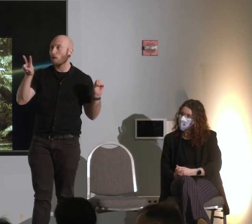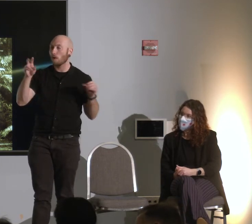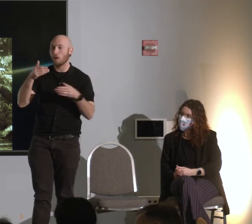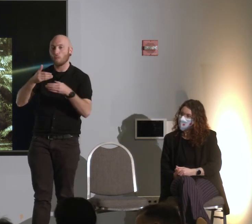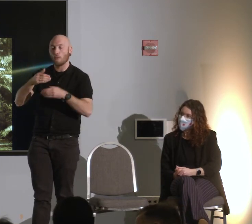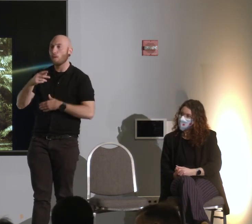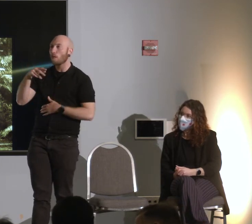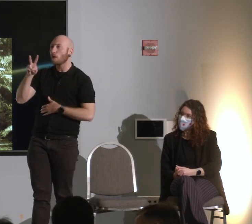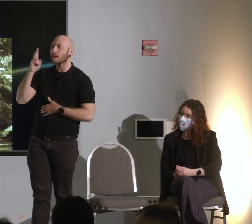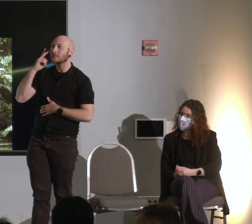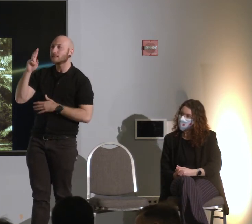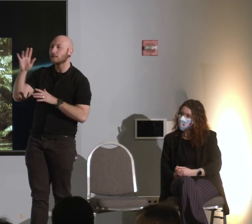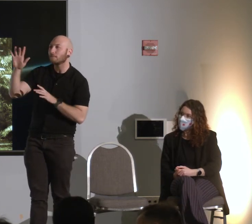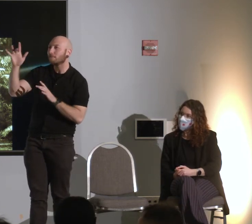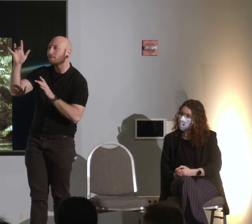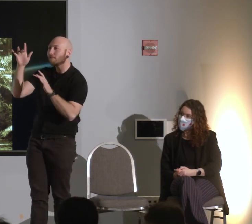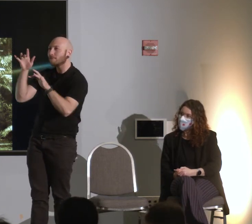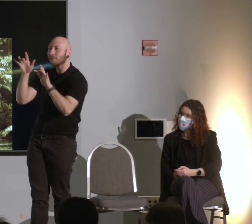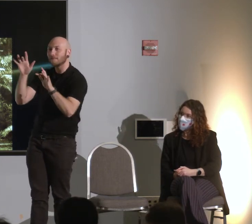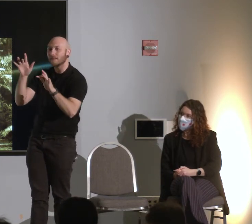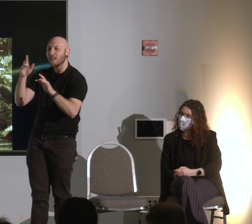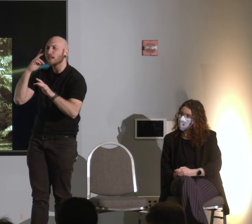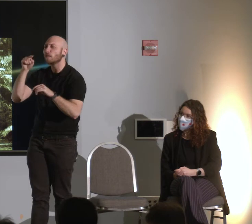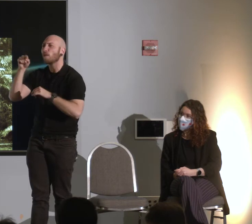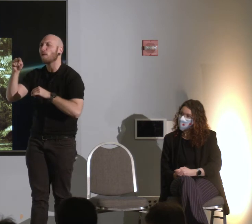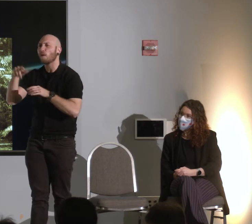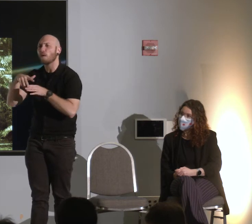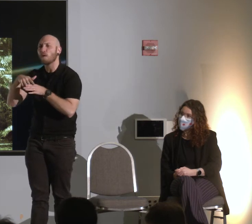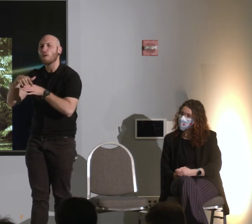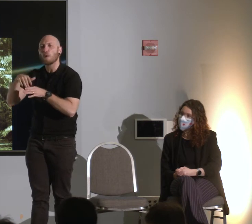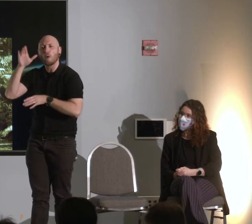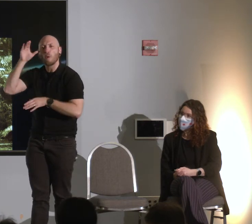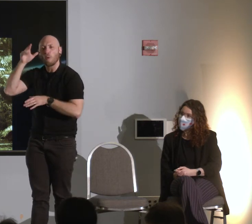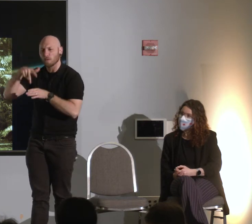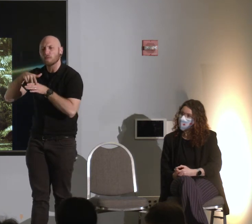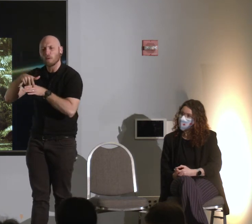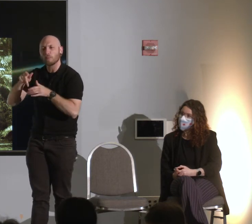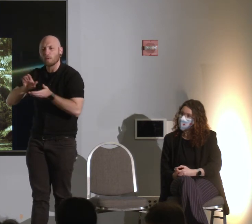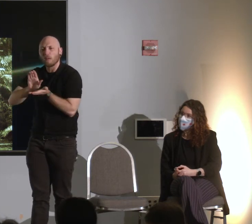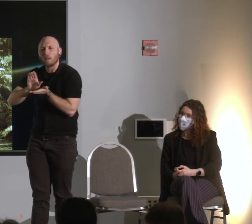window at the crystalline brightness and spied a horse drawn snowplow and several laborers clearing the street,